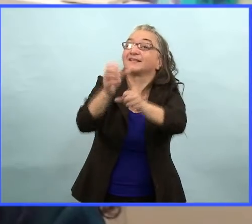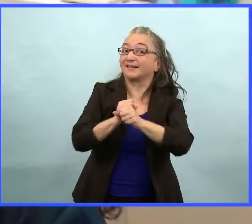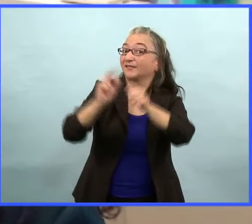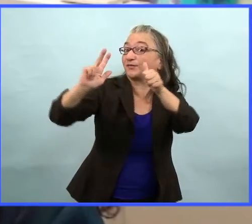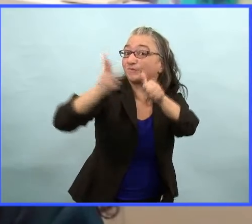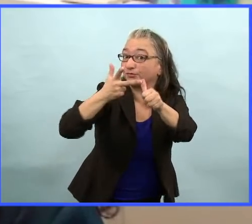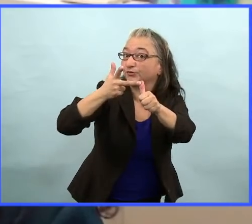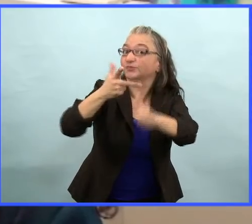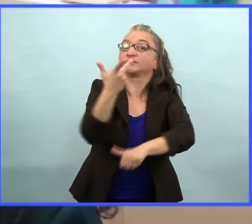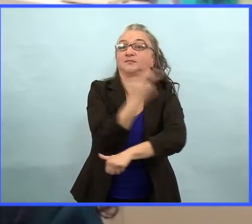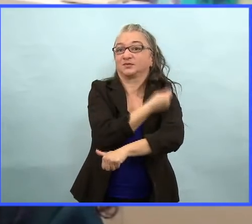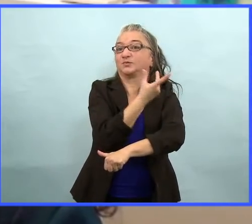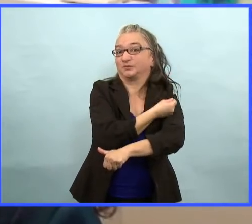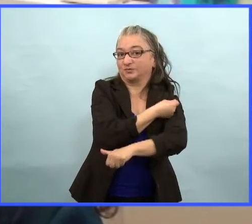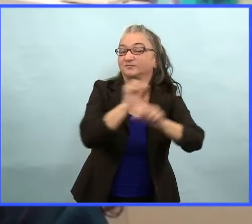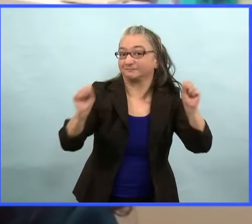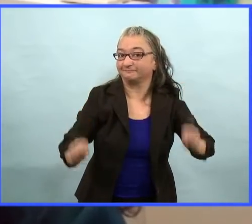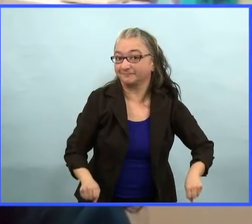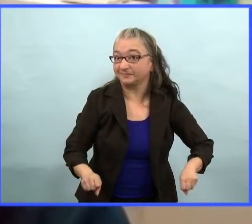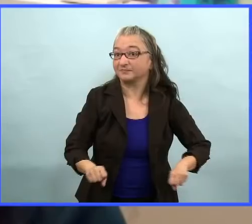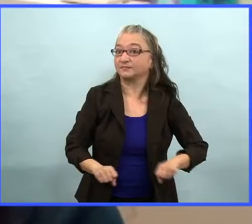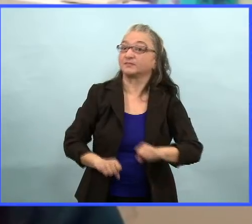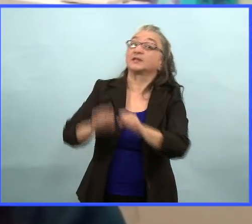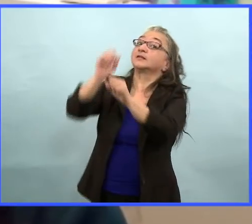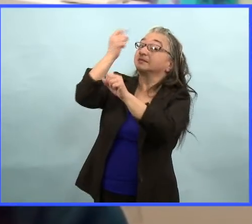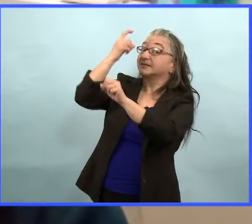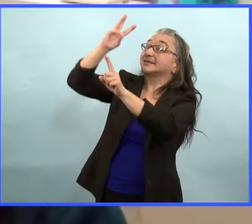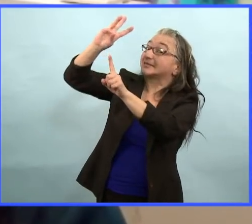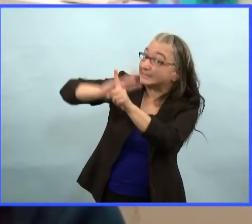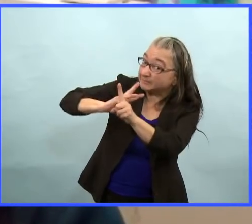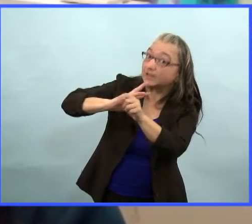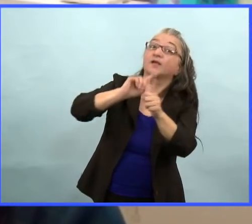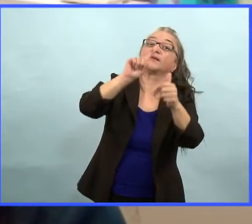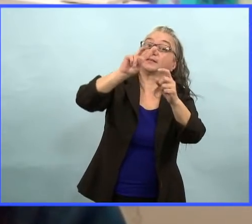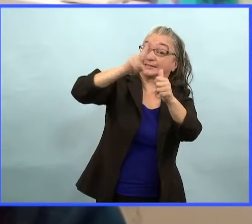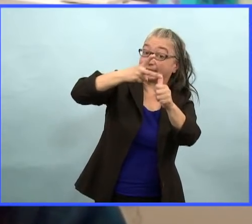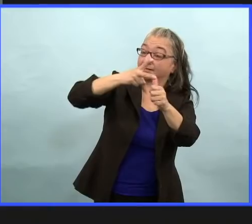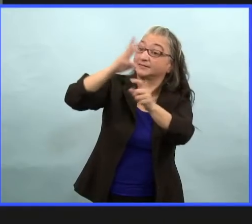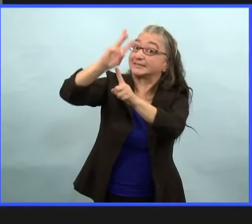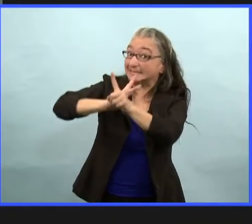their second dose uh dr reimer was there anything additional you wanted to highlight